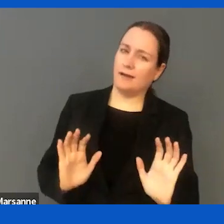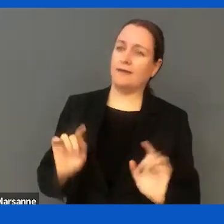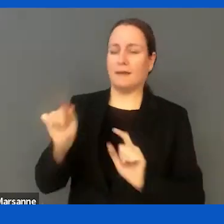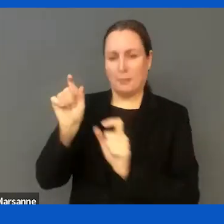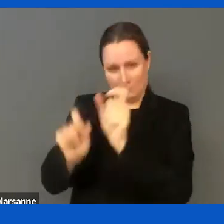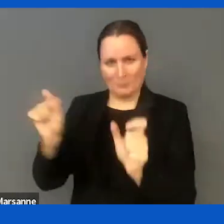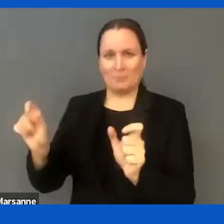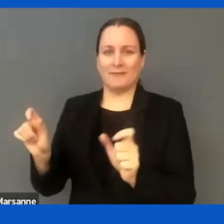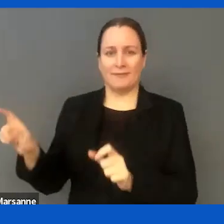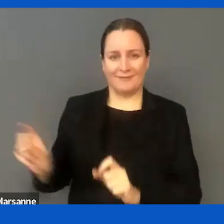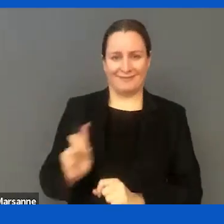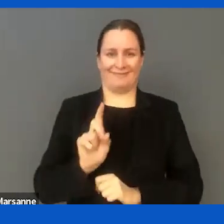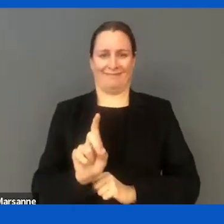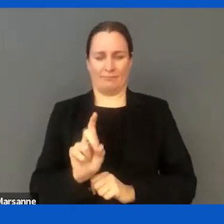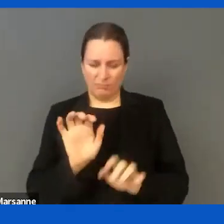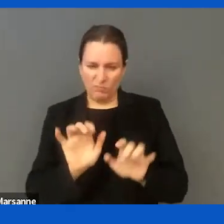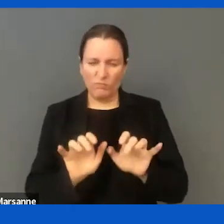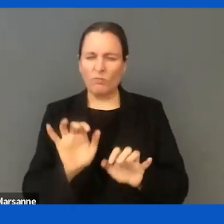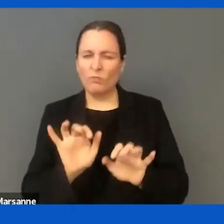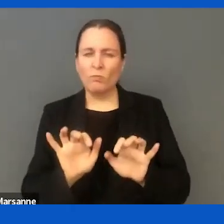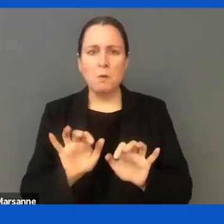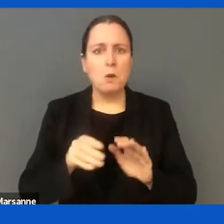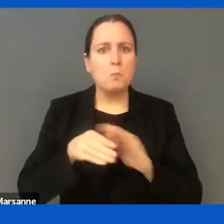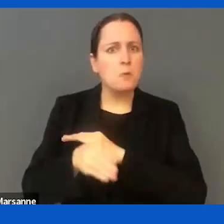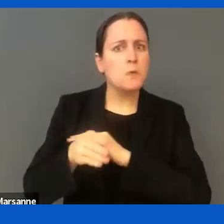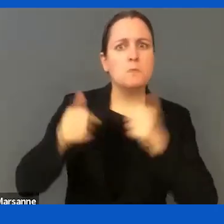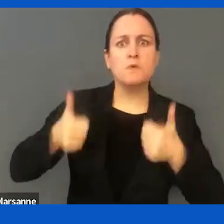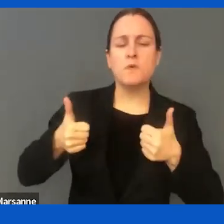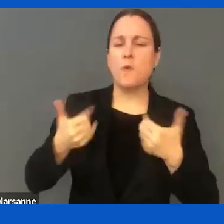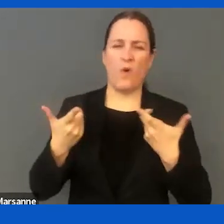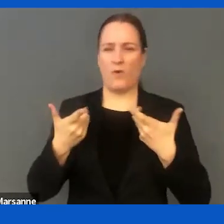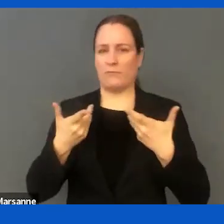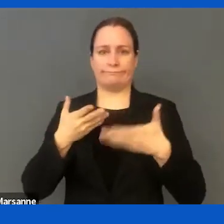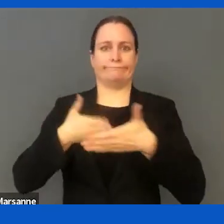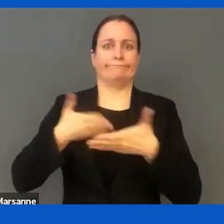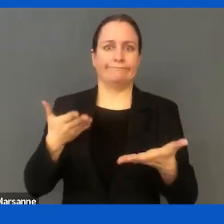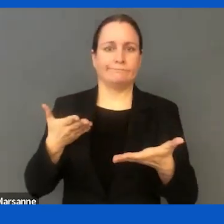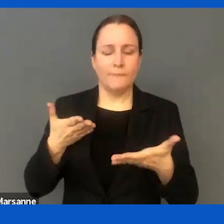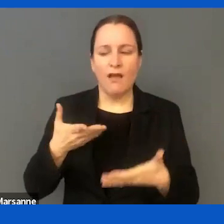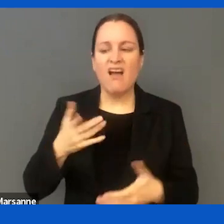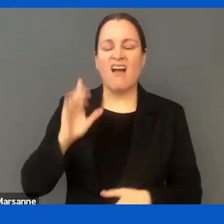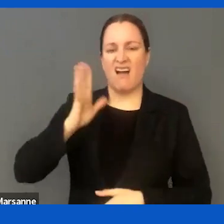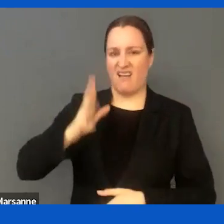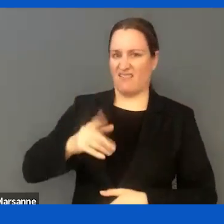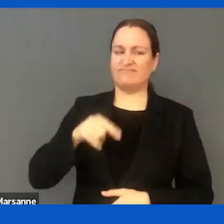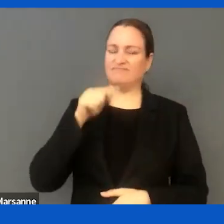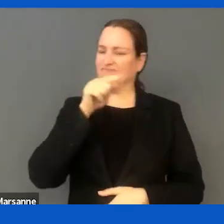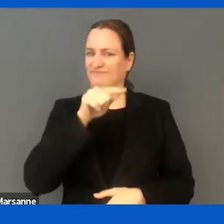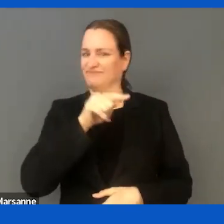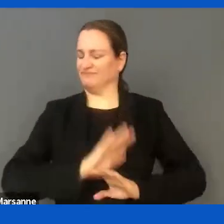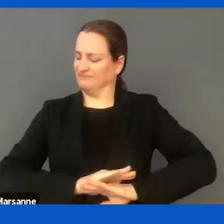would be to find somebody, to a certain extent, anybody you can find that has a disability, that